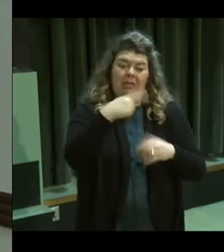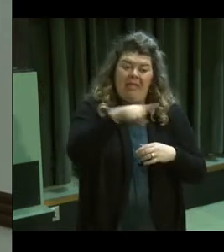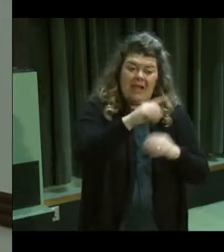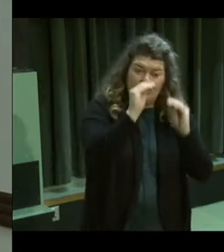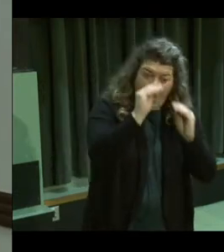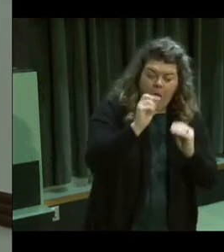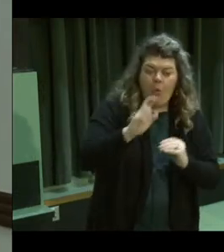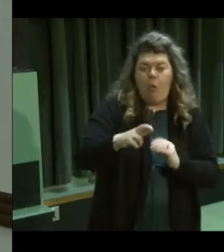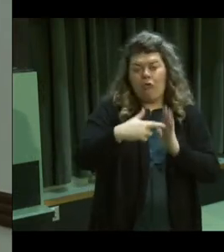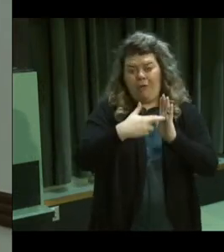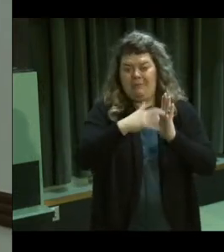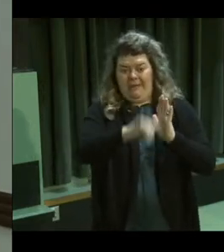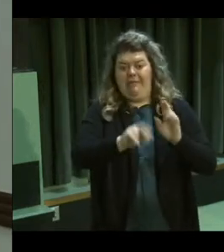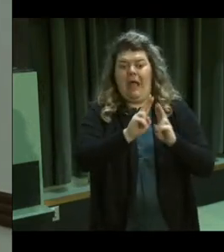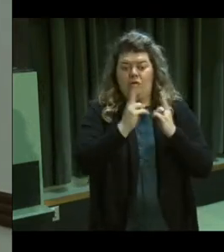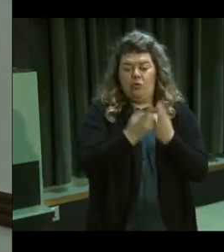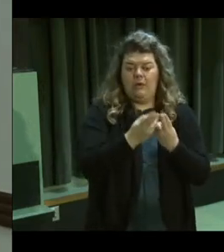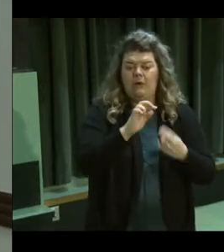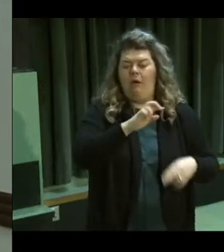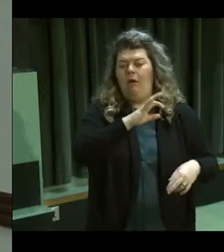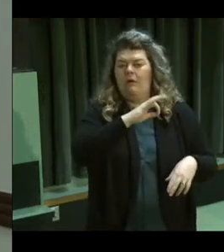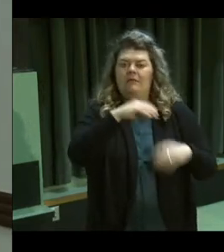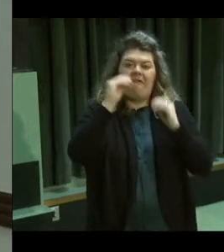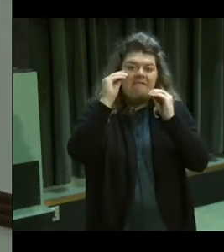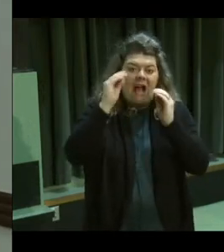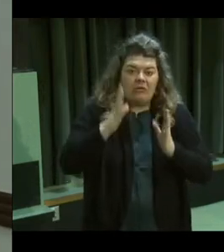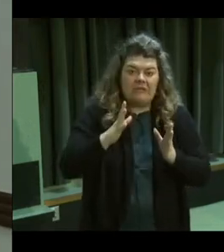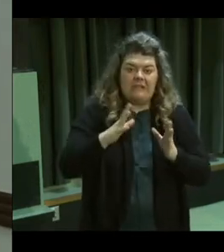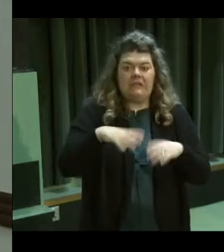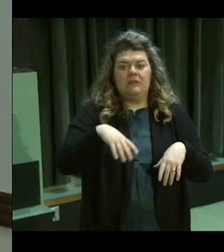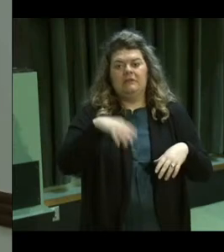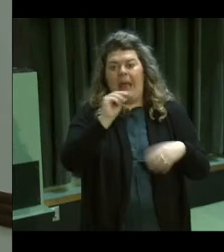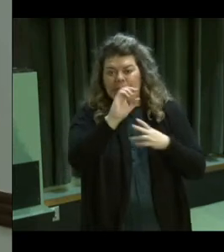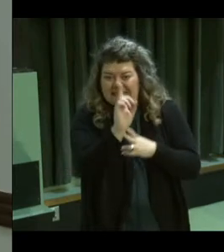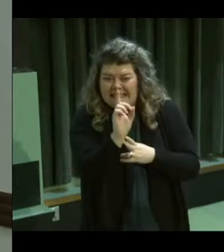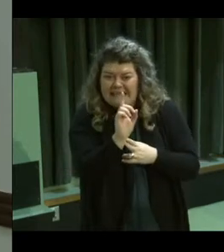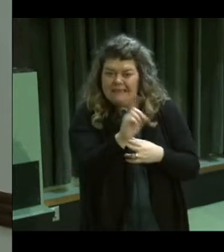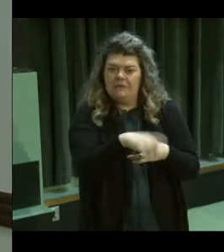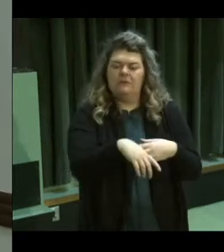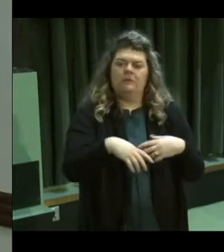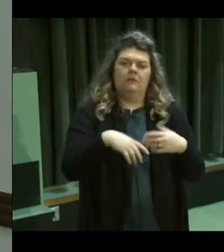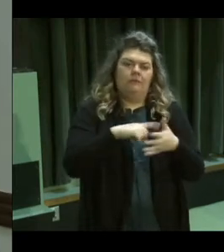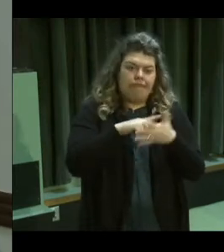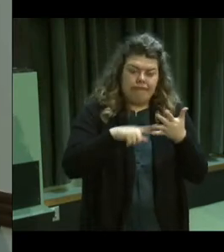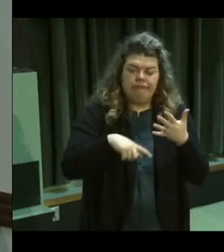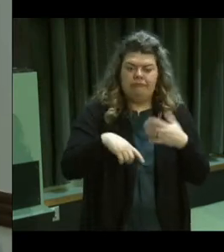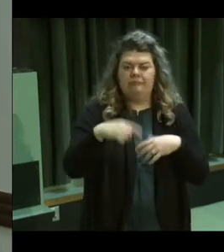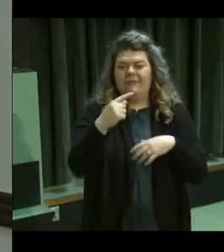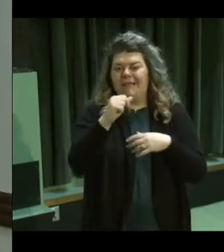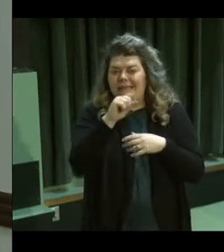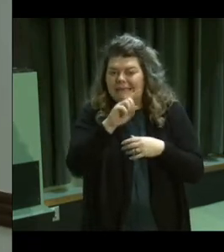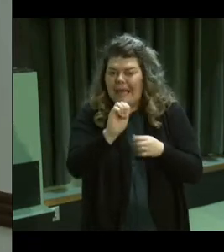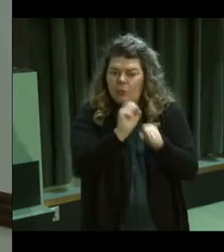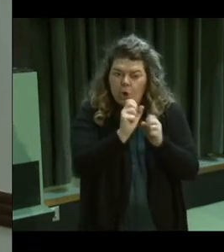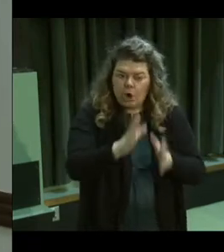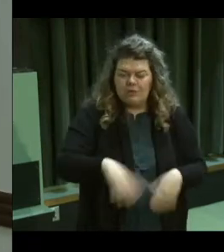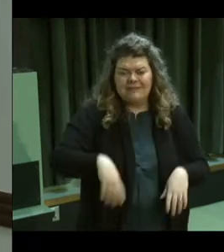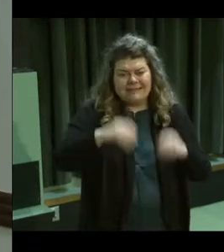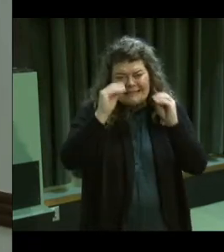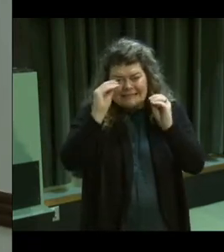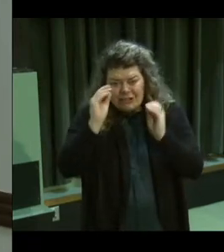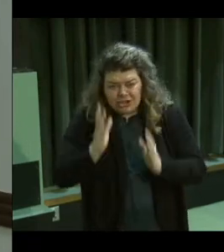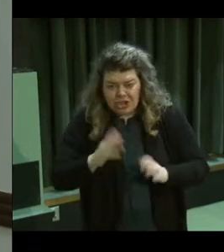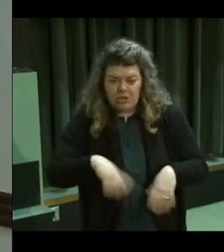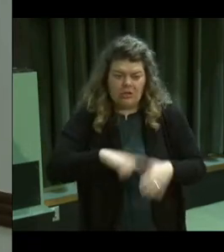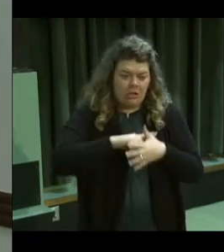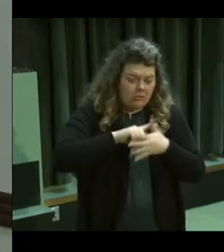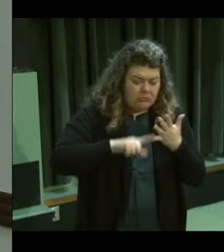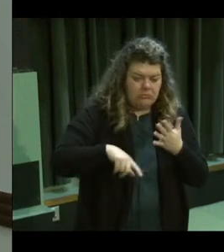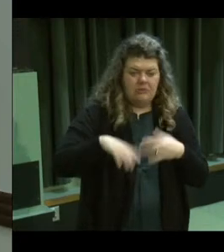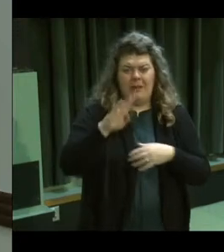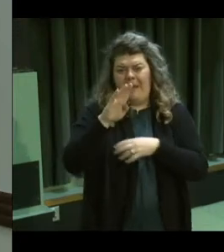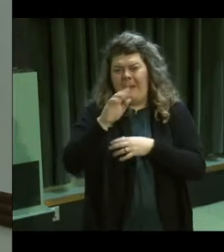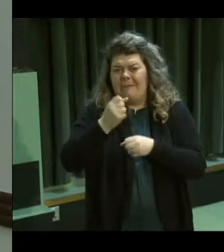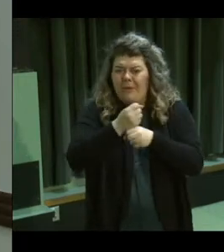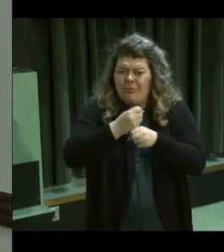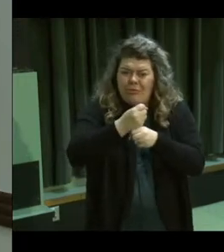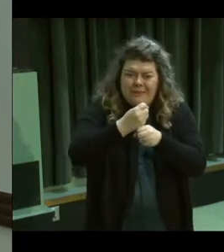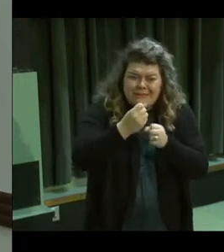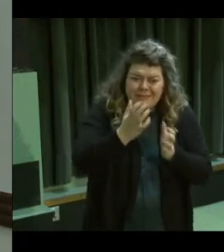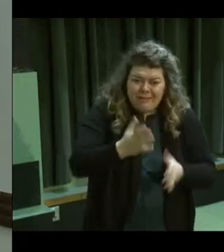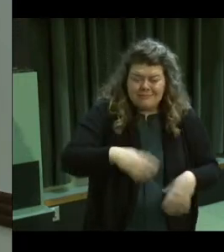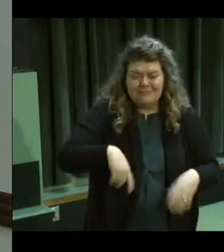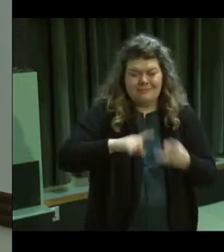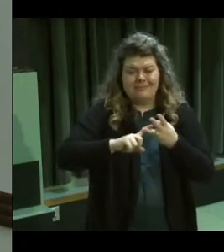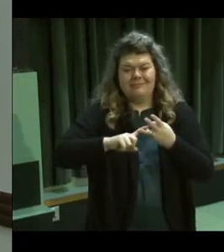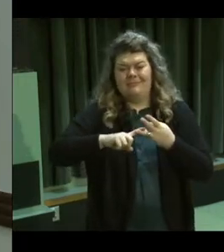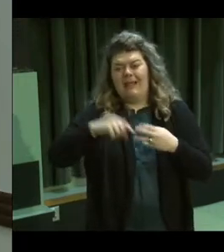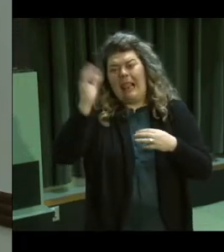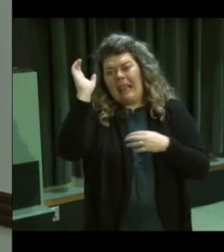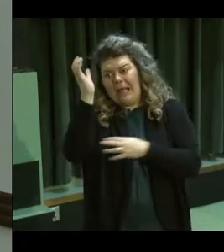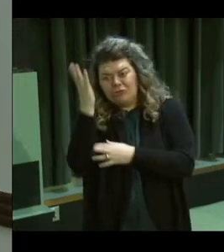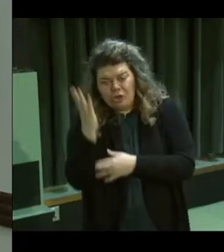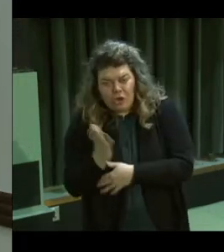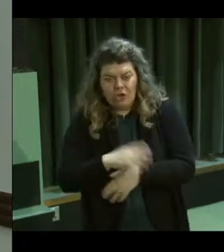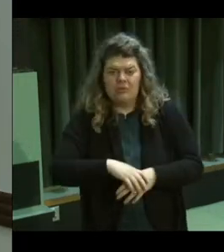that our faculty, professors,